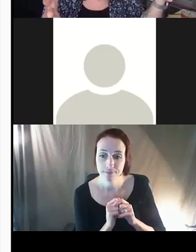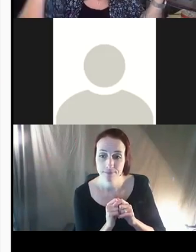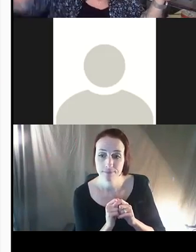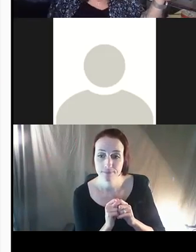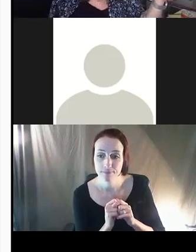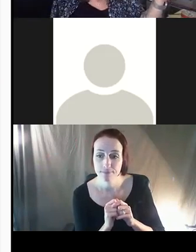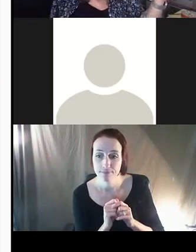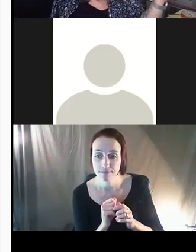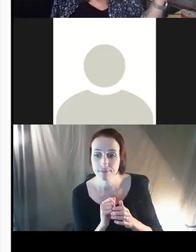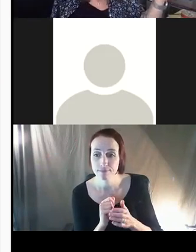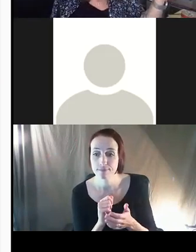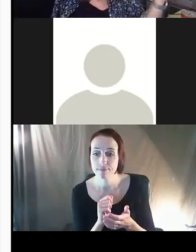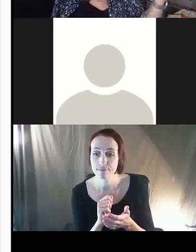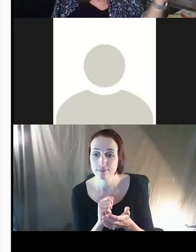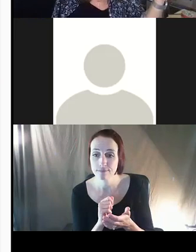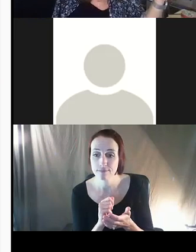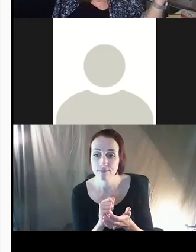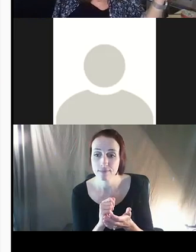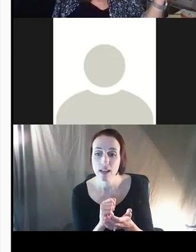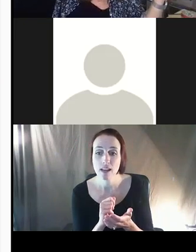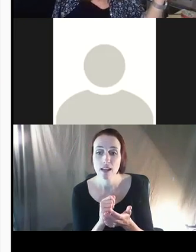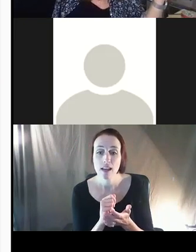It's like how much overhead do we really need?